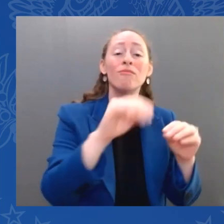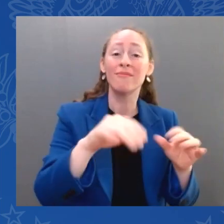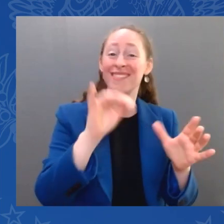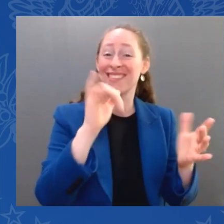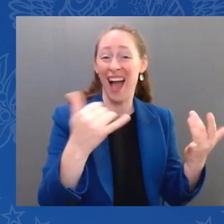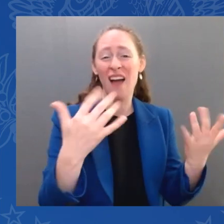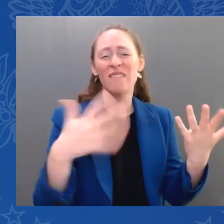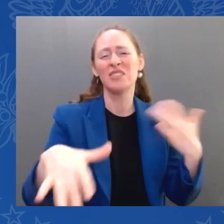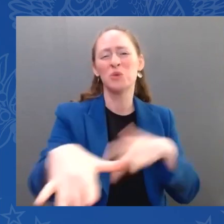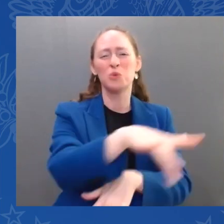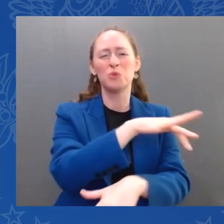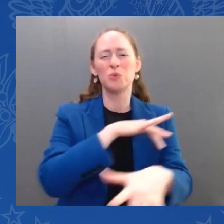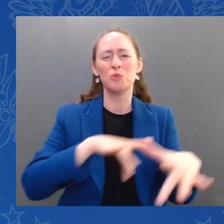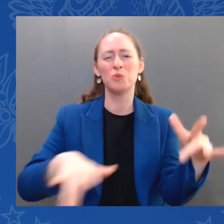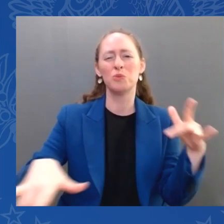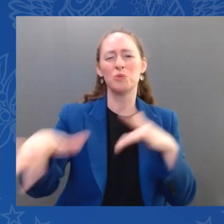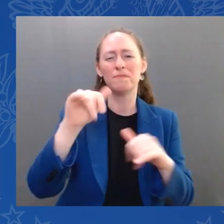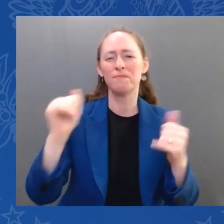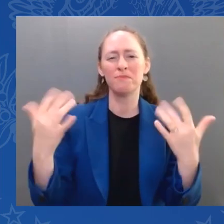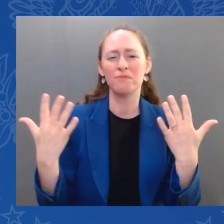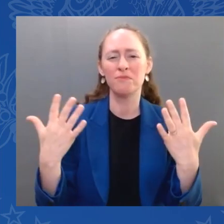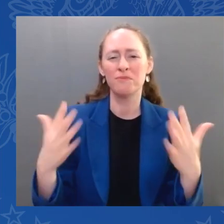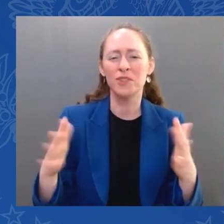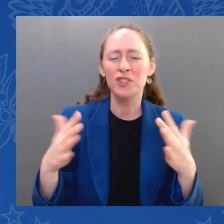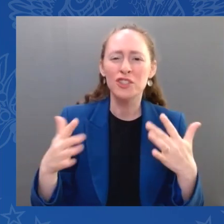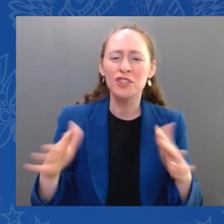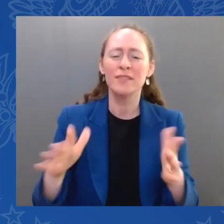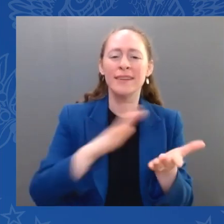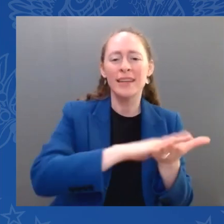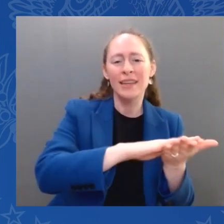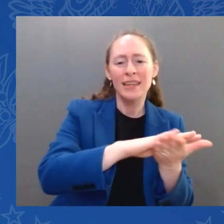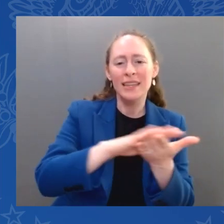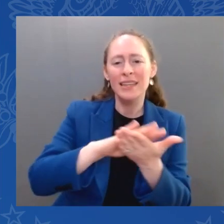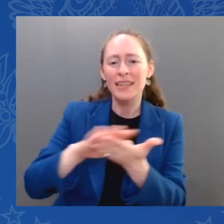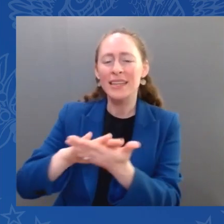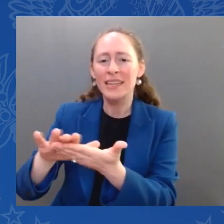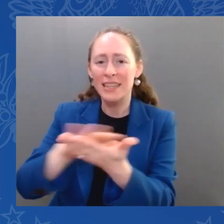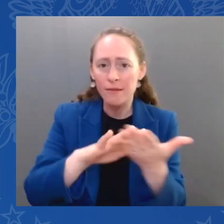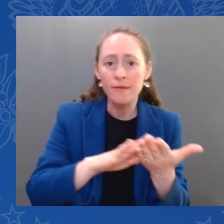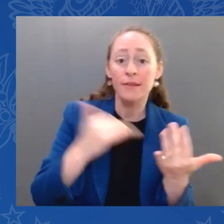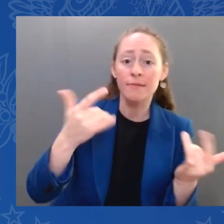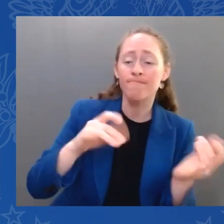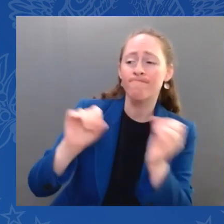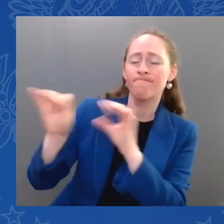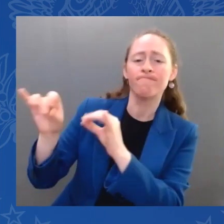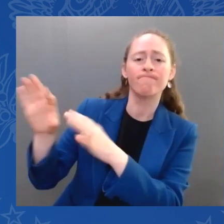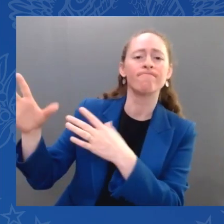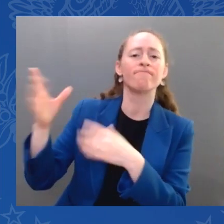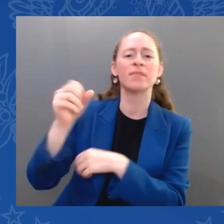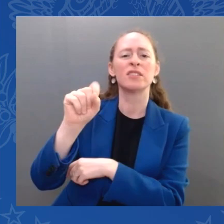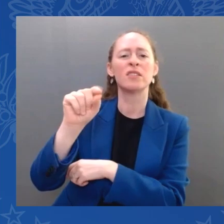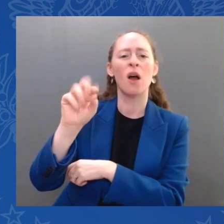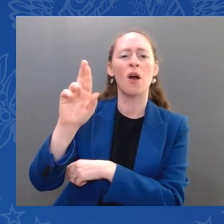What remains is a hollow feeling in our gut as we drive through our sleepy downtown, which quickly turns to pain and anger